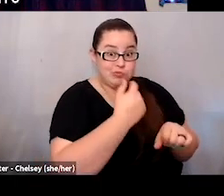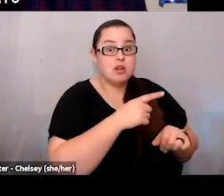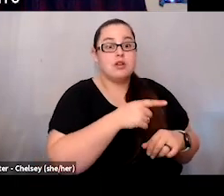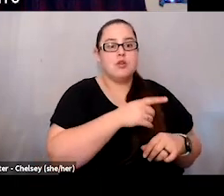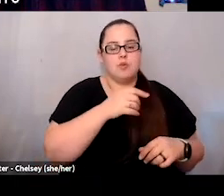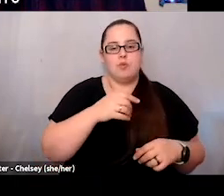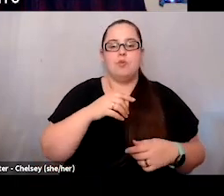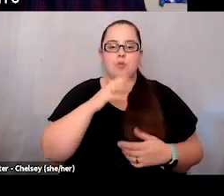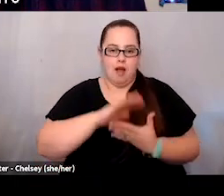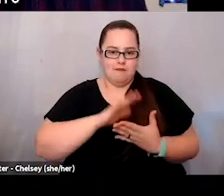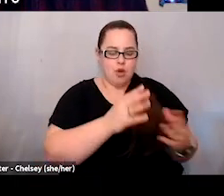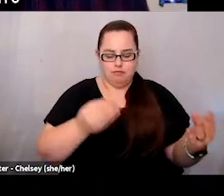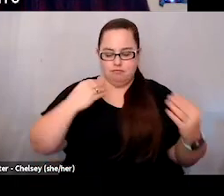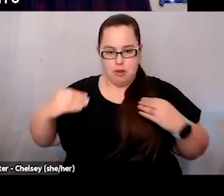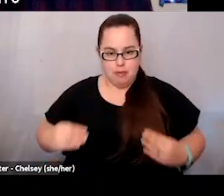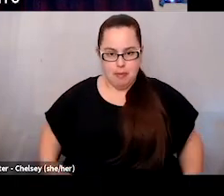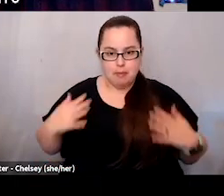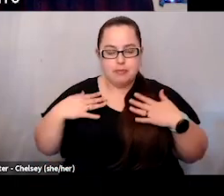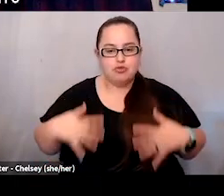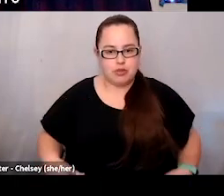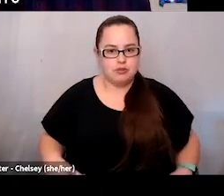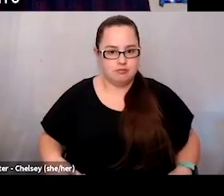grandfather, who I believe was a World War Two veteran.